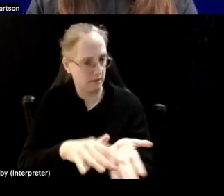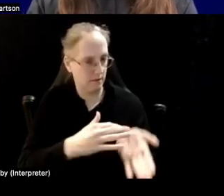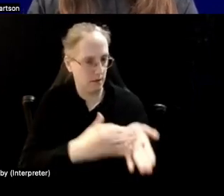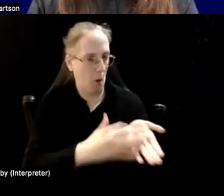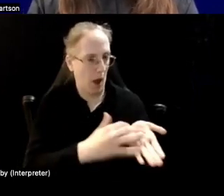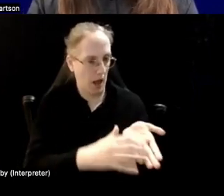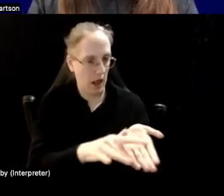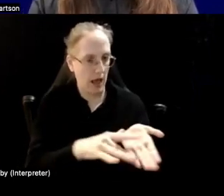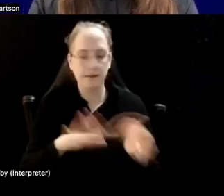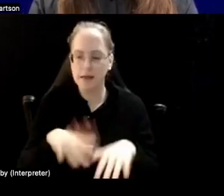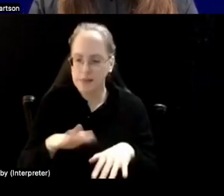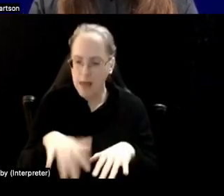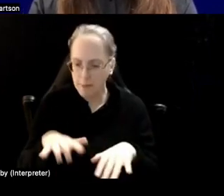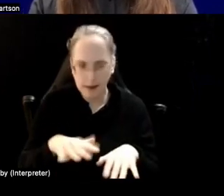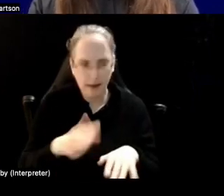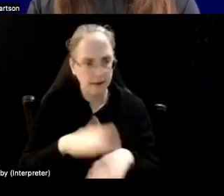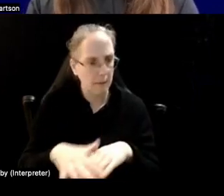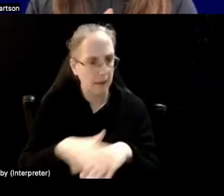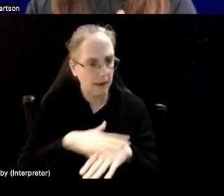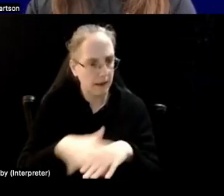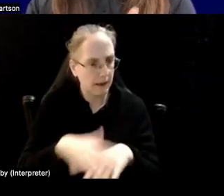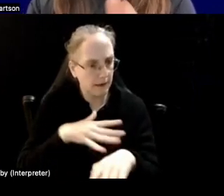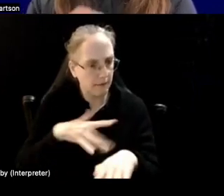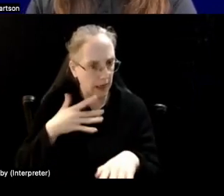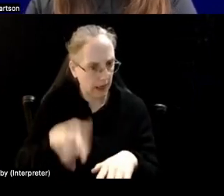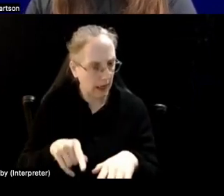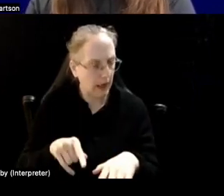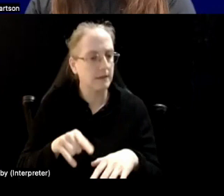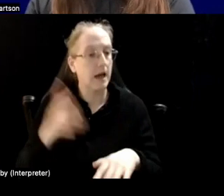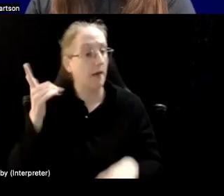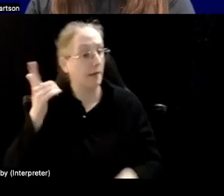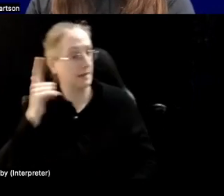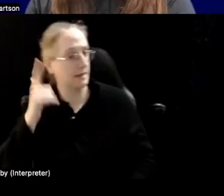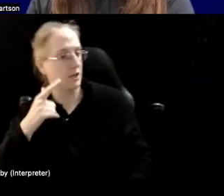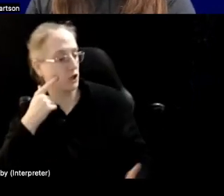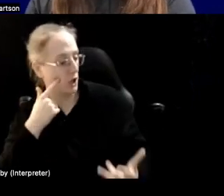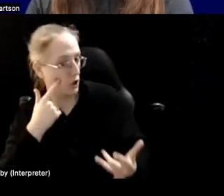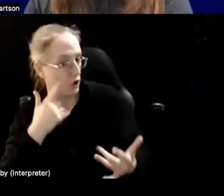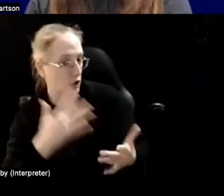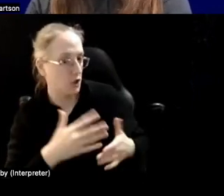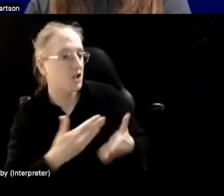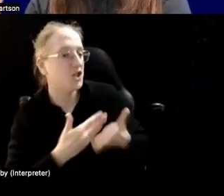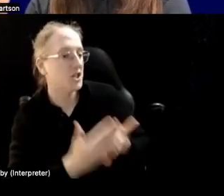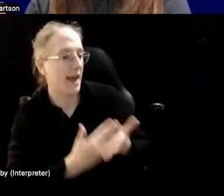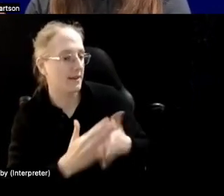her fingers over the braille and then the teacher shares that gesture and they establish that